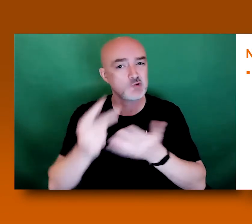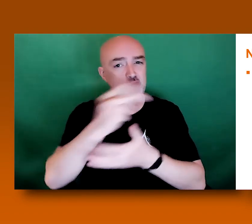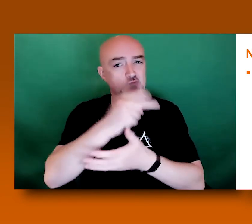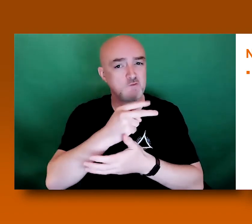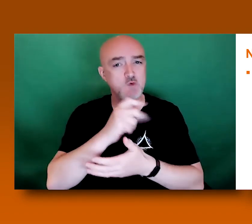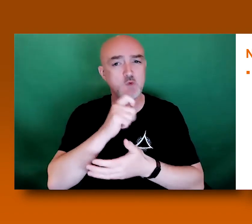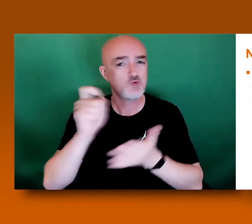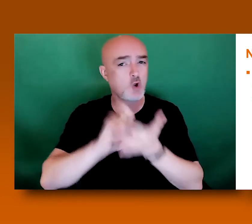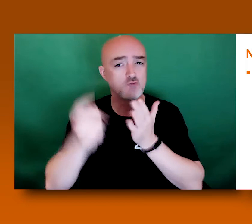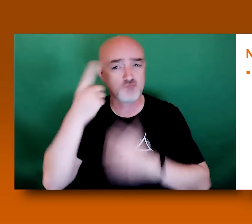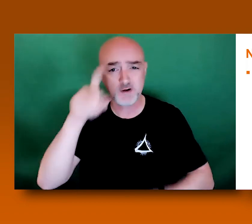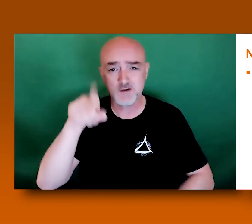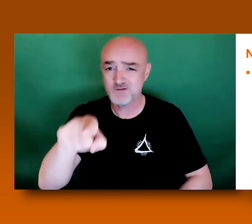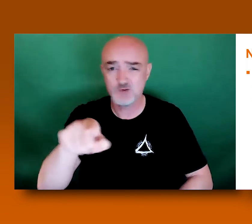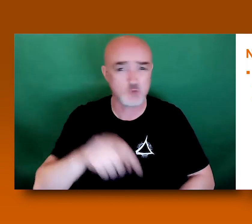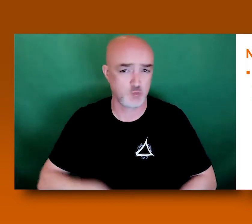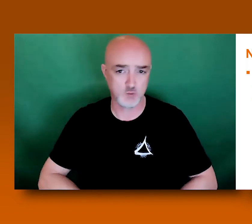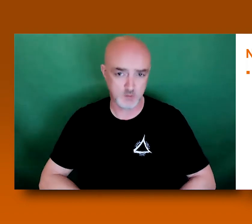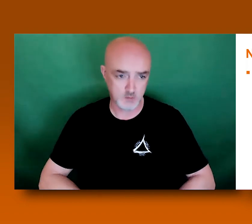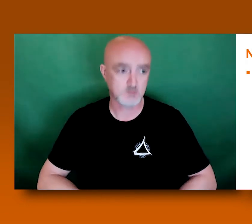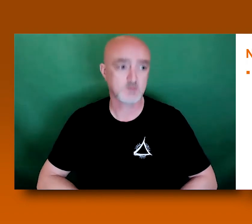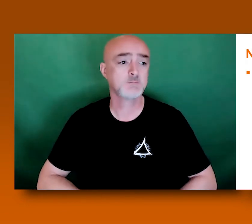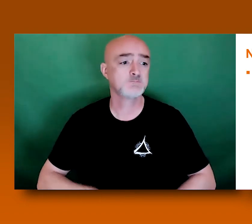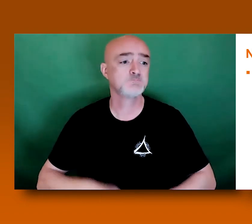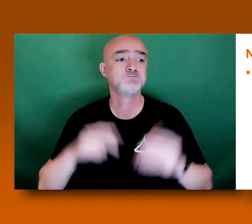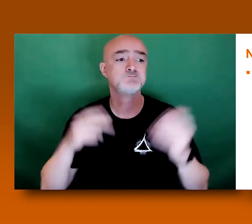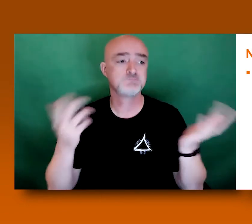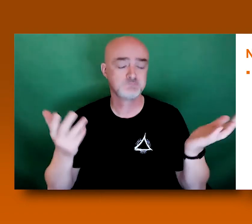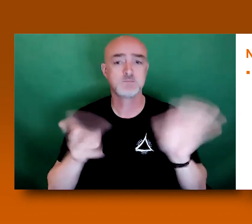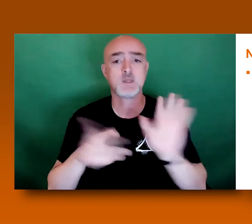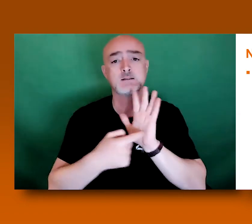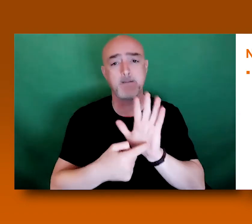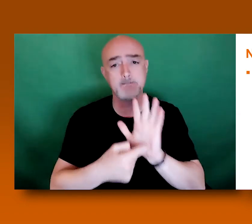this review is actually not written for you.